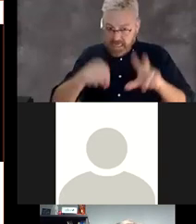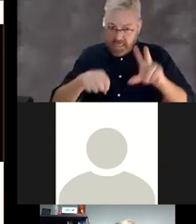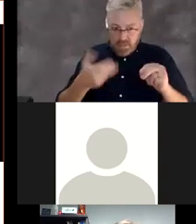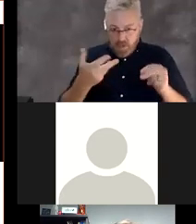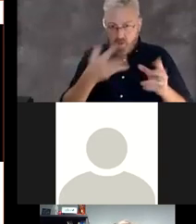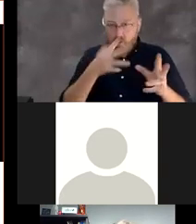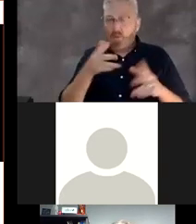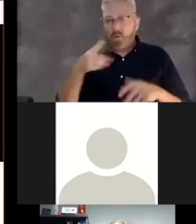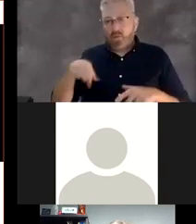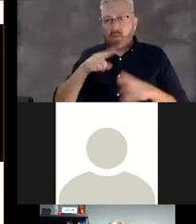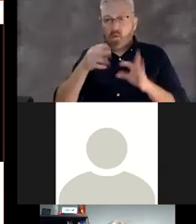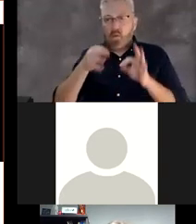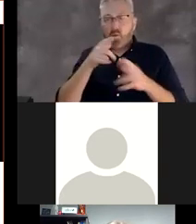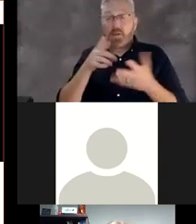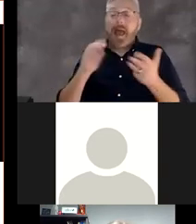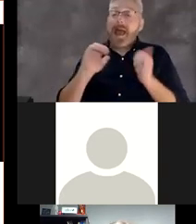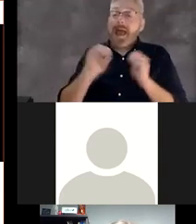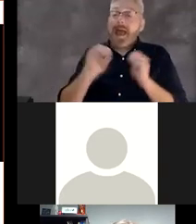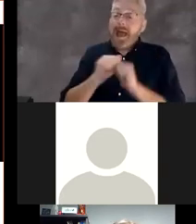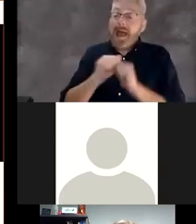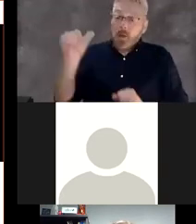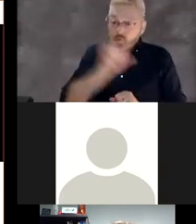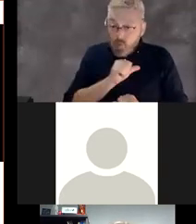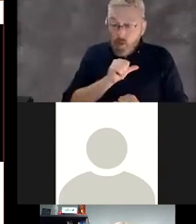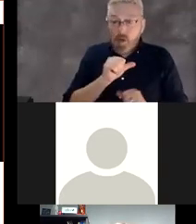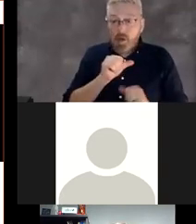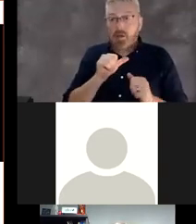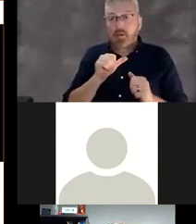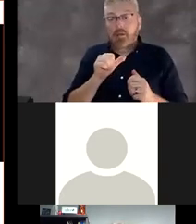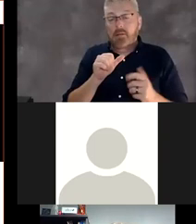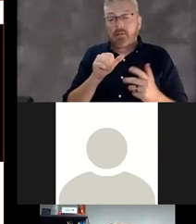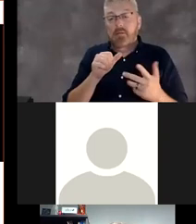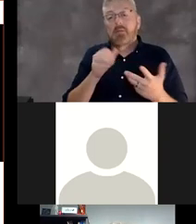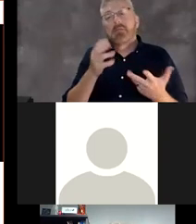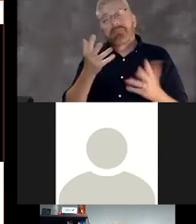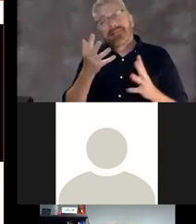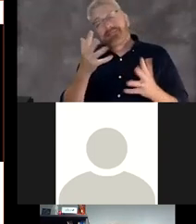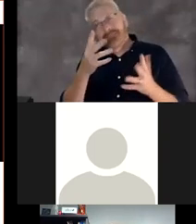CERTAINLY HOW INTOXICATED YOU ARE IS AN INDICATION OF THAT.